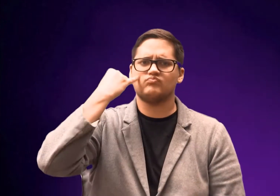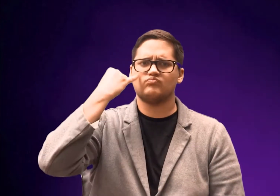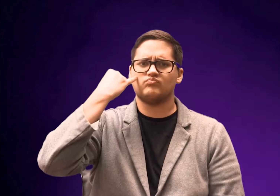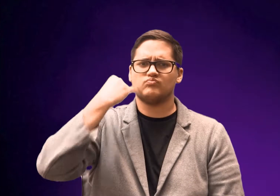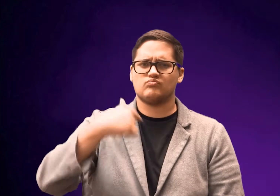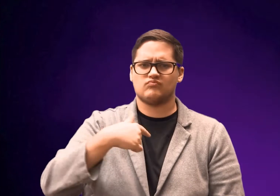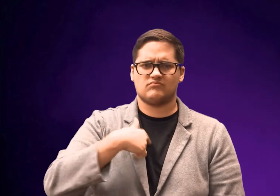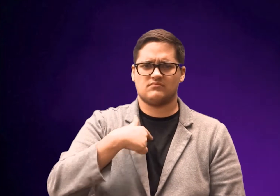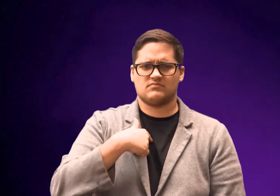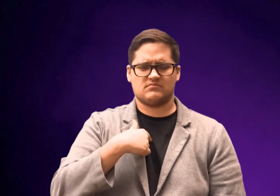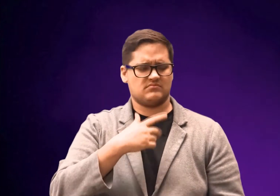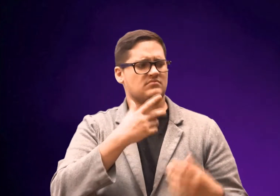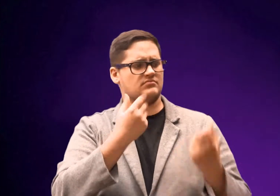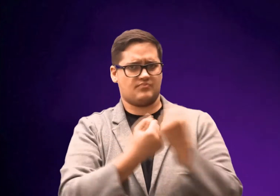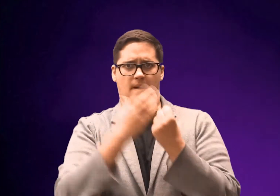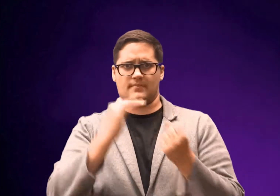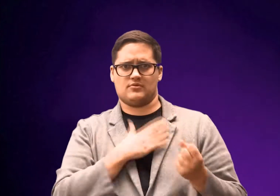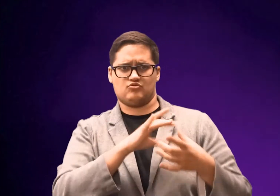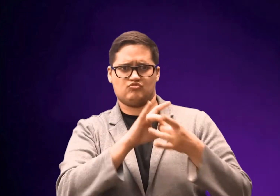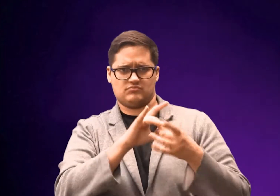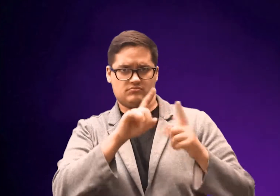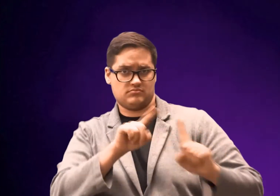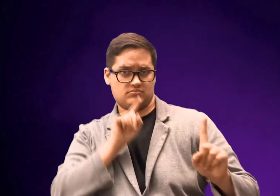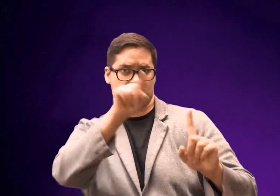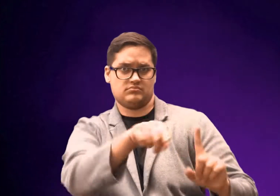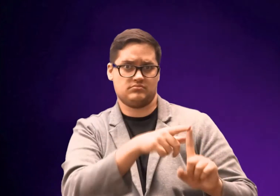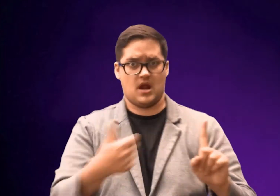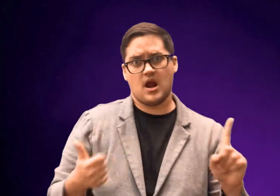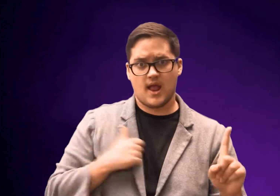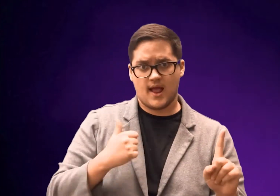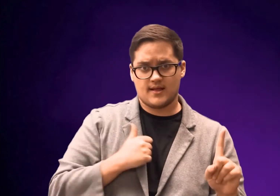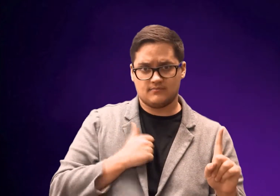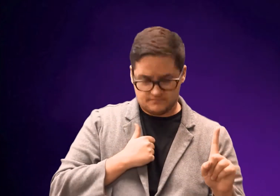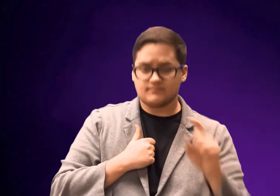So, what if I am sponsored by my spouse or partner to come to Canada?